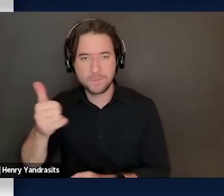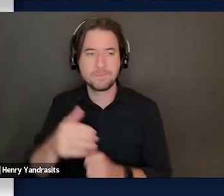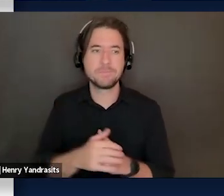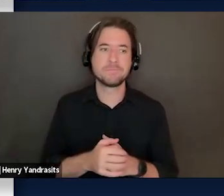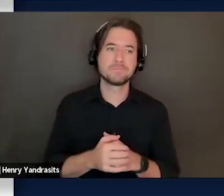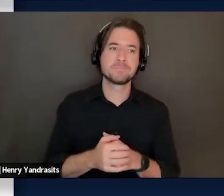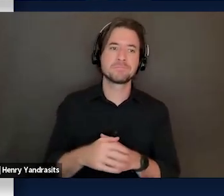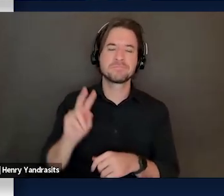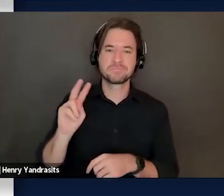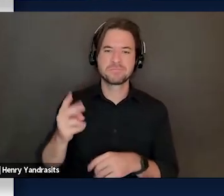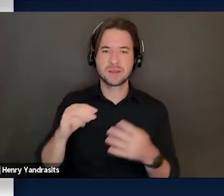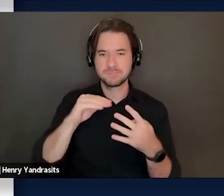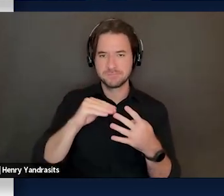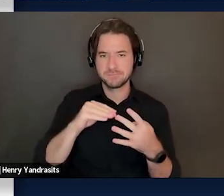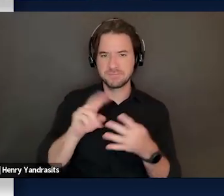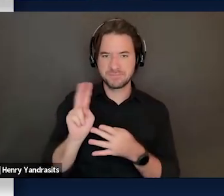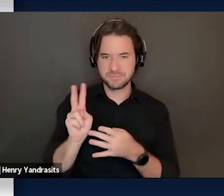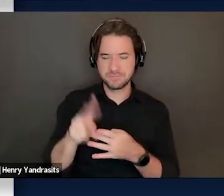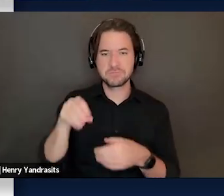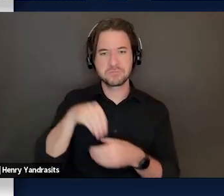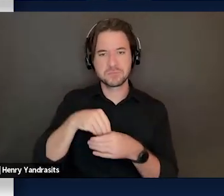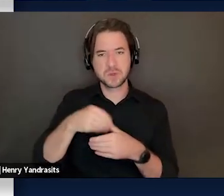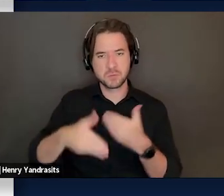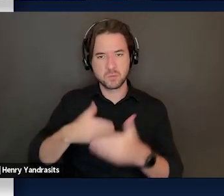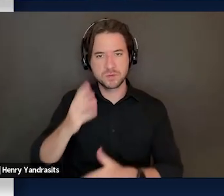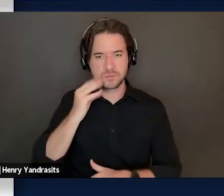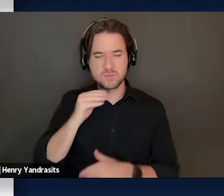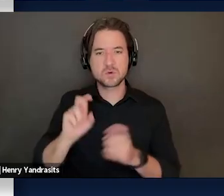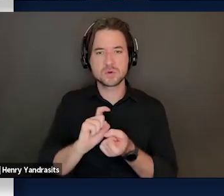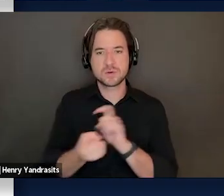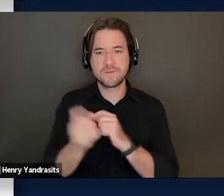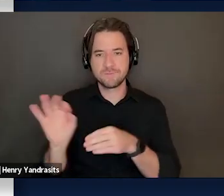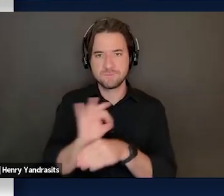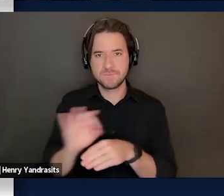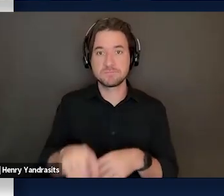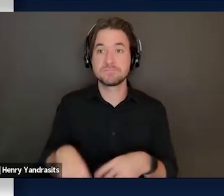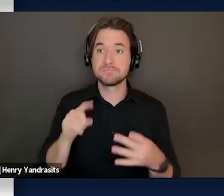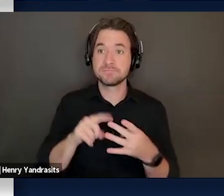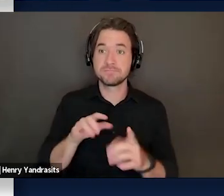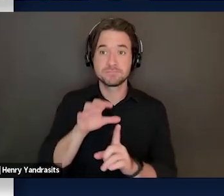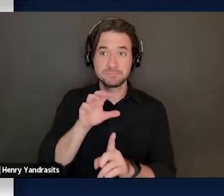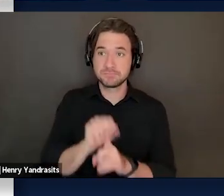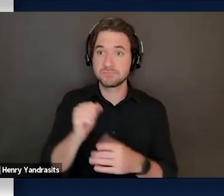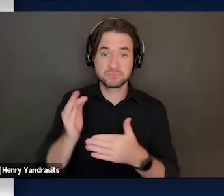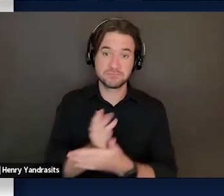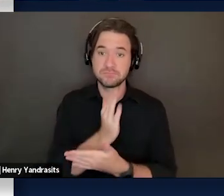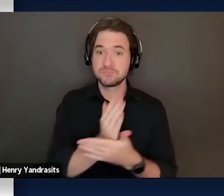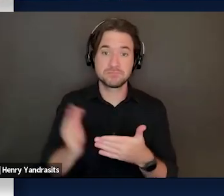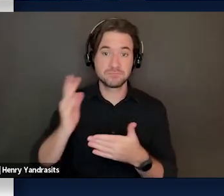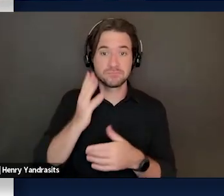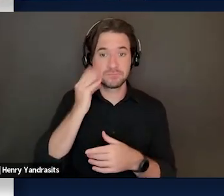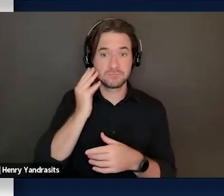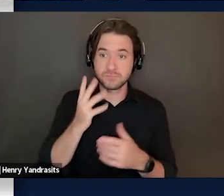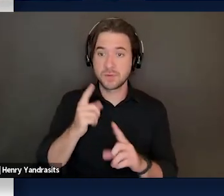The second theme is the internal process of experiencing changes in function. So, this really captures the range of experiences that our participants.